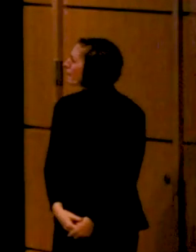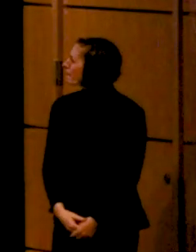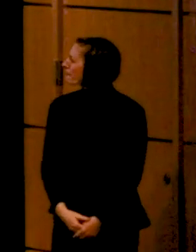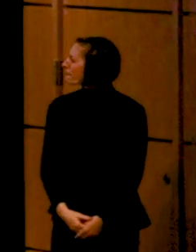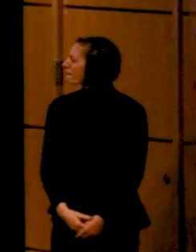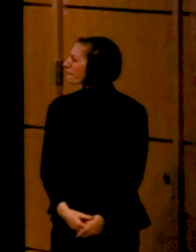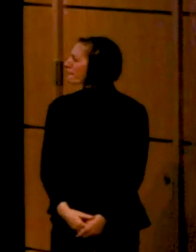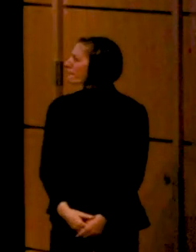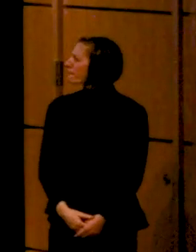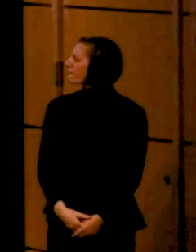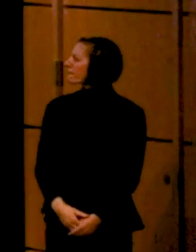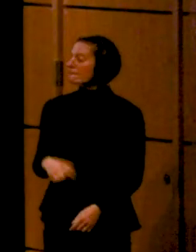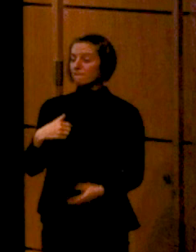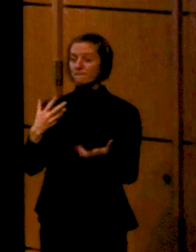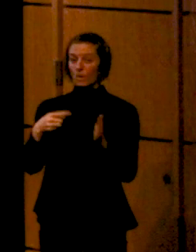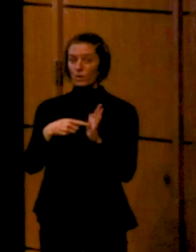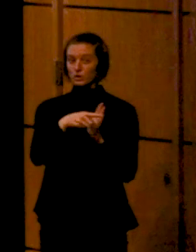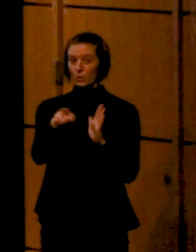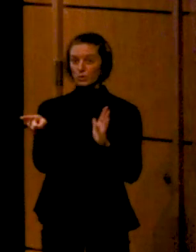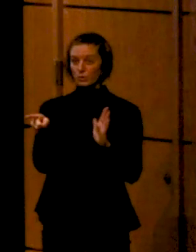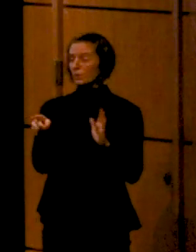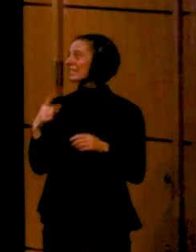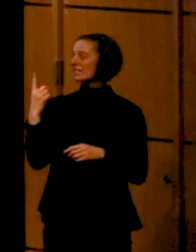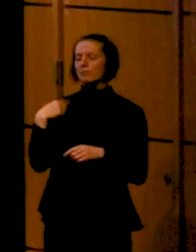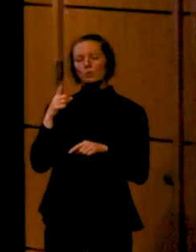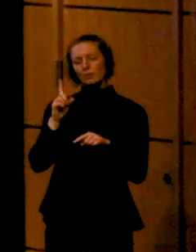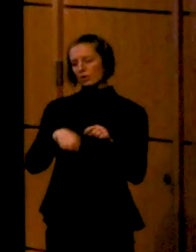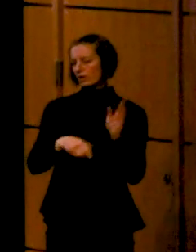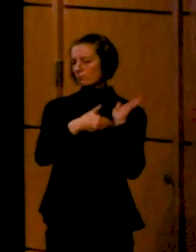And I wanted to show you this, this was something that we couldn't bring for you to see but